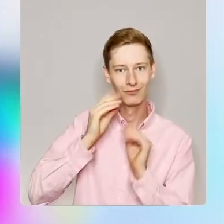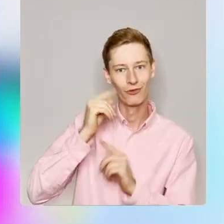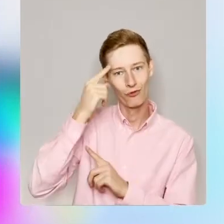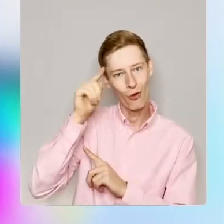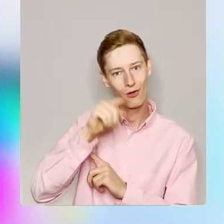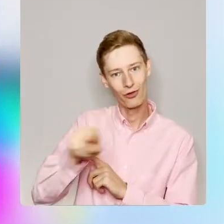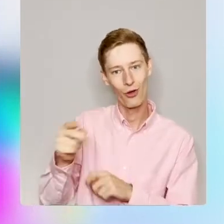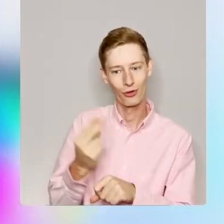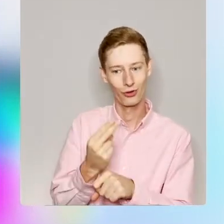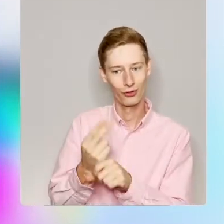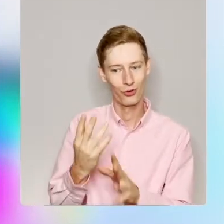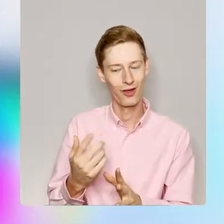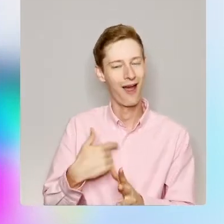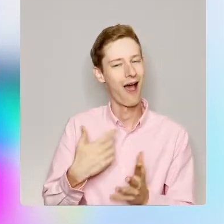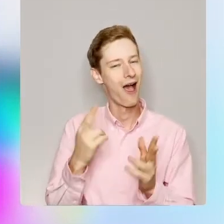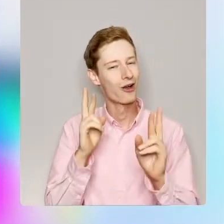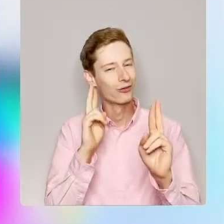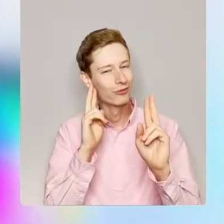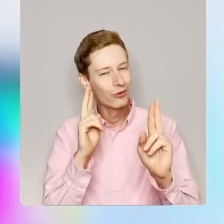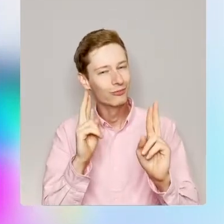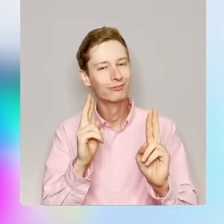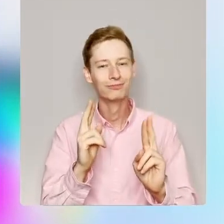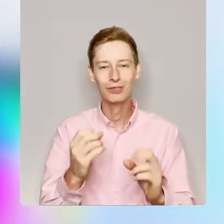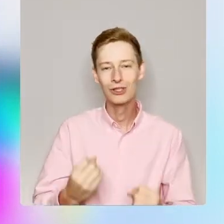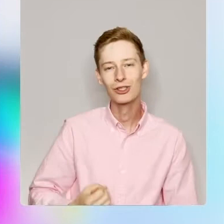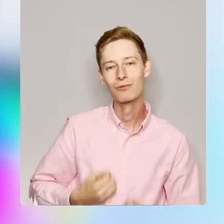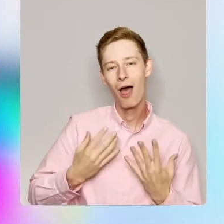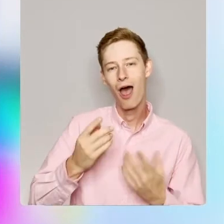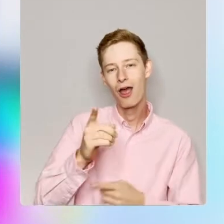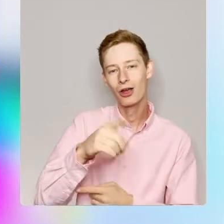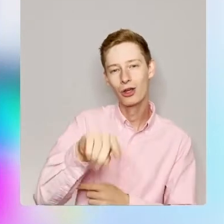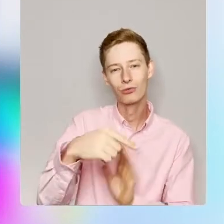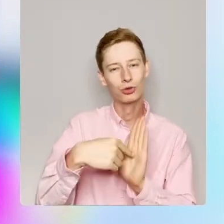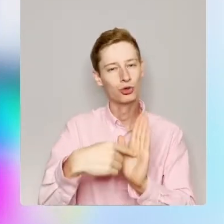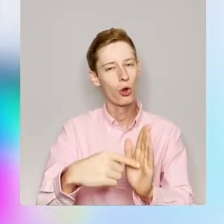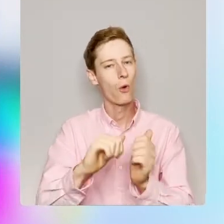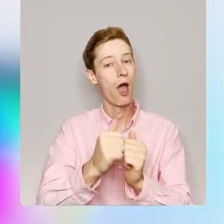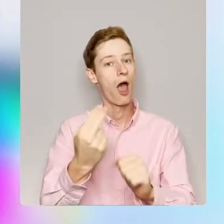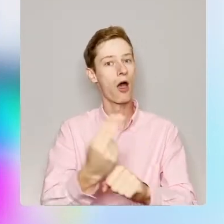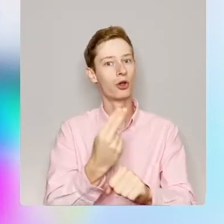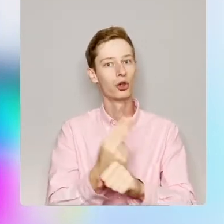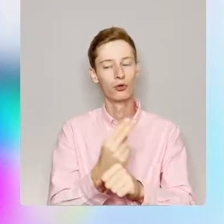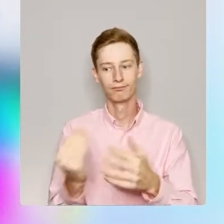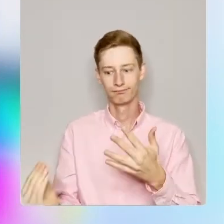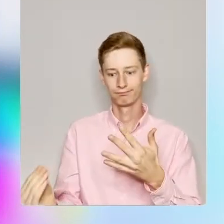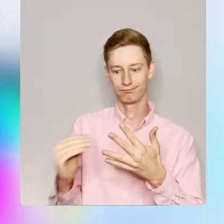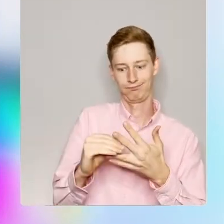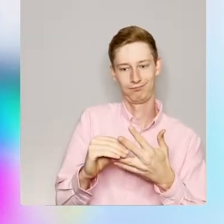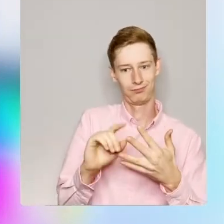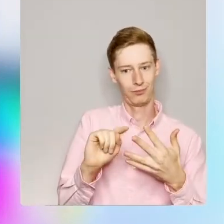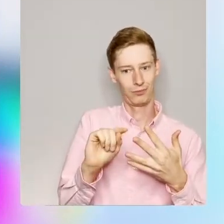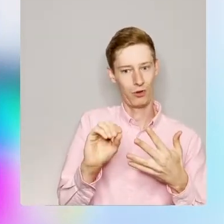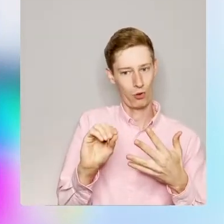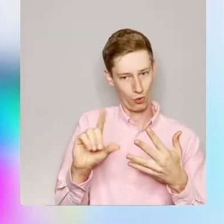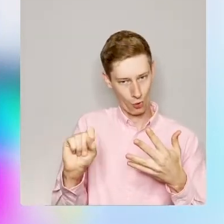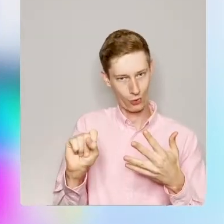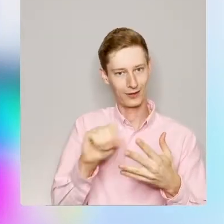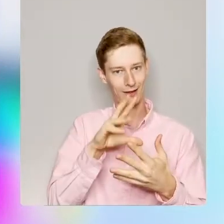to our applications, as well as inspire you to discover and use these integrated audio tools in your own development processes.